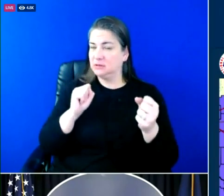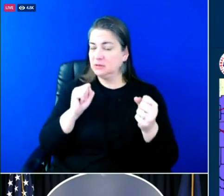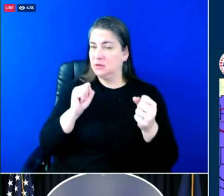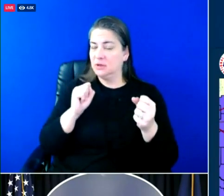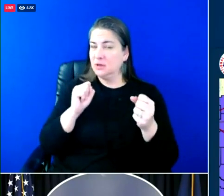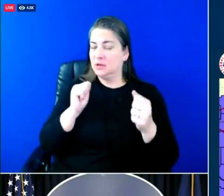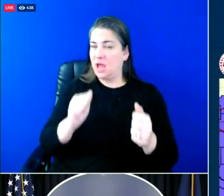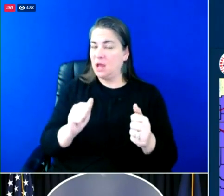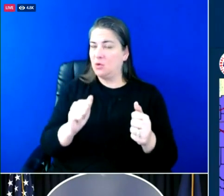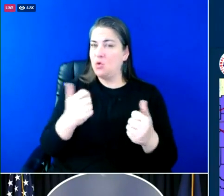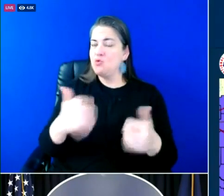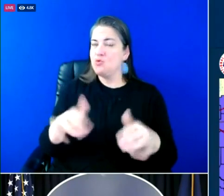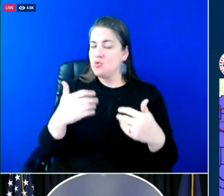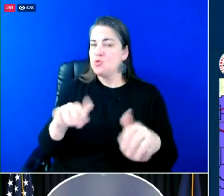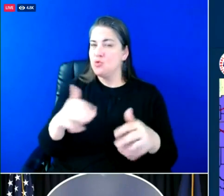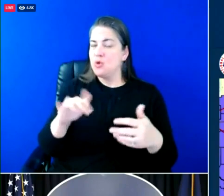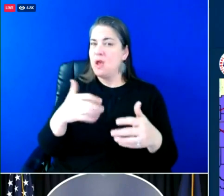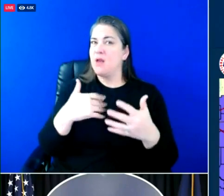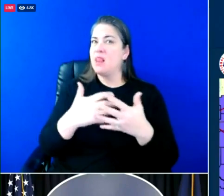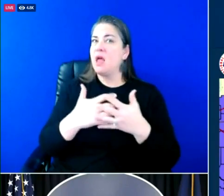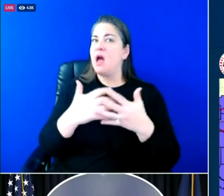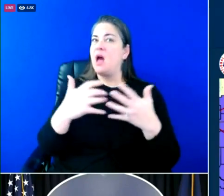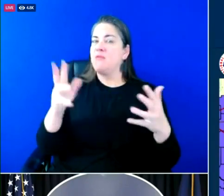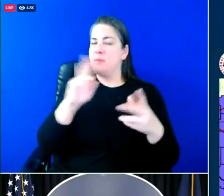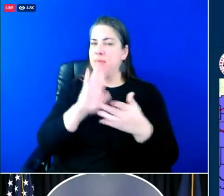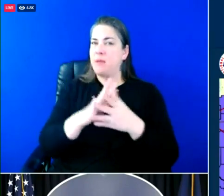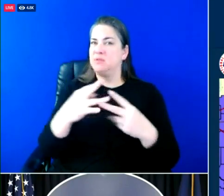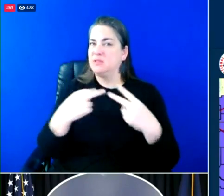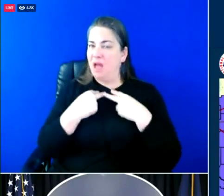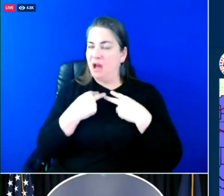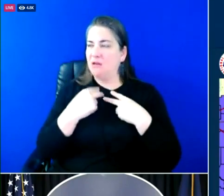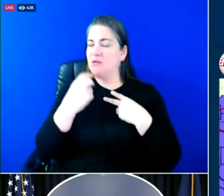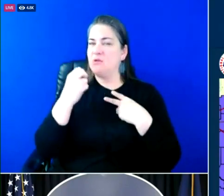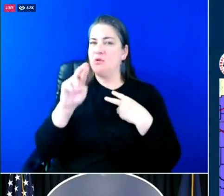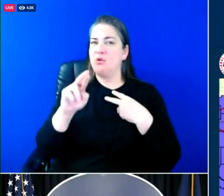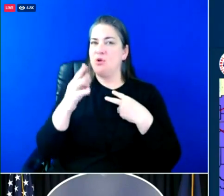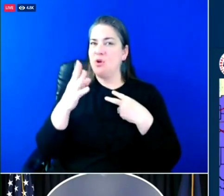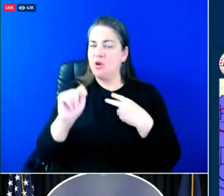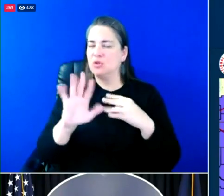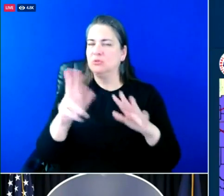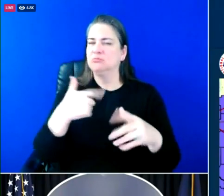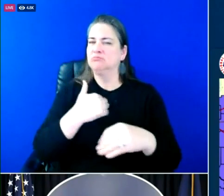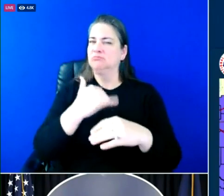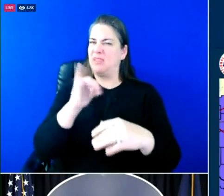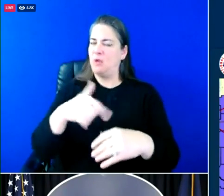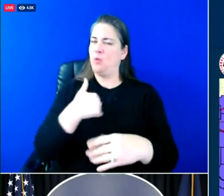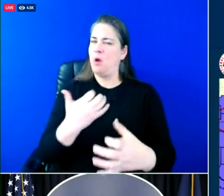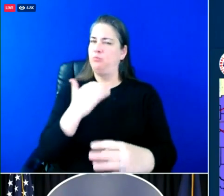large numbers of motorists. That's what we're trying to prevent here. So a pending the largest